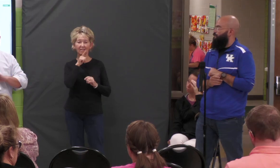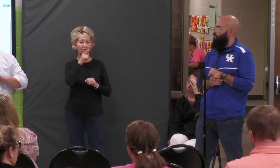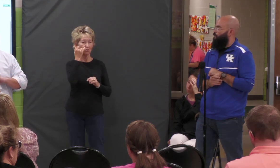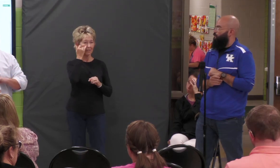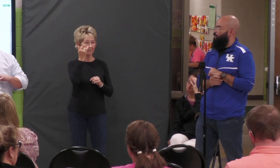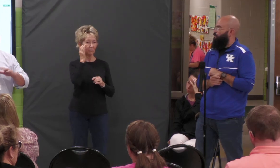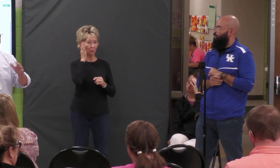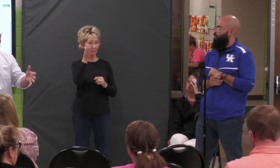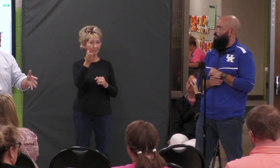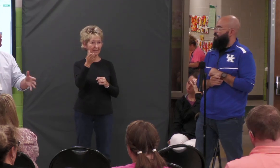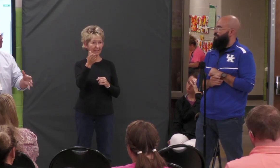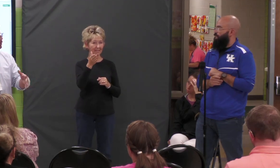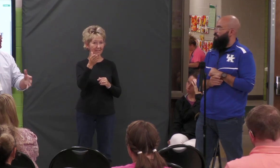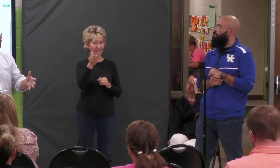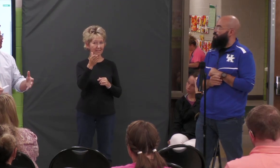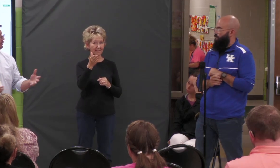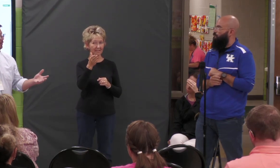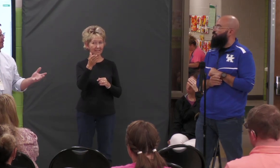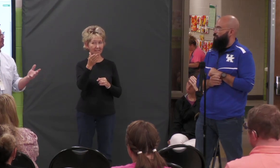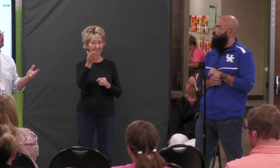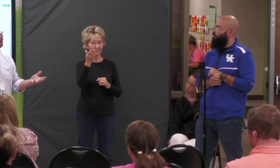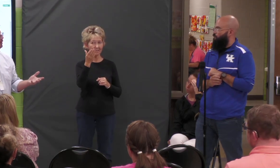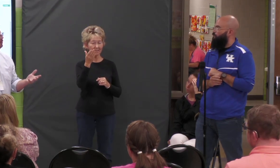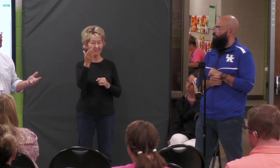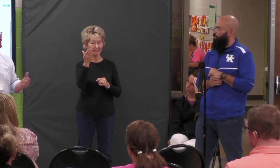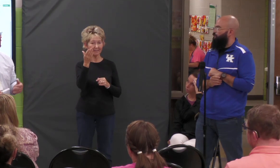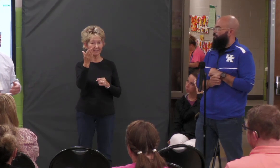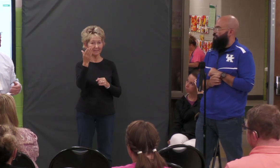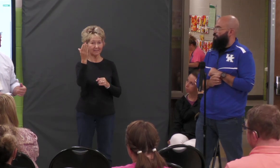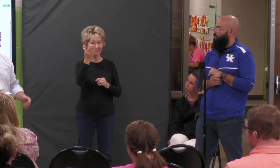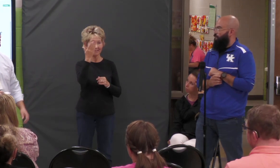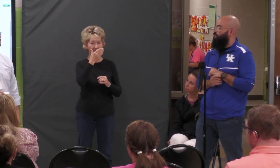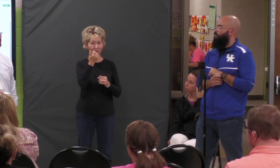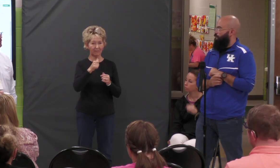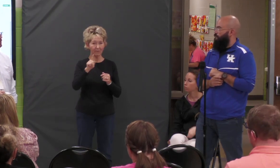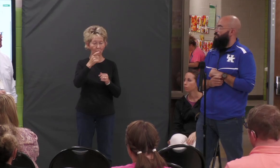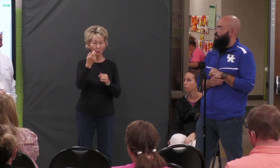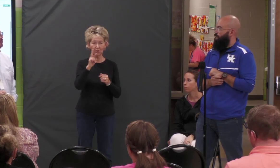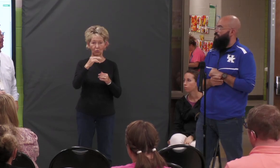be in front of everyone or I'm not sure the the method but that's that's the